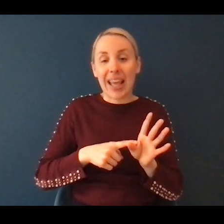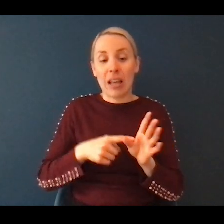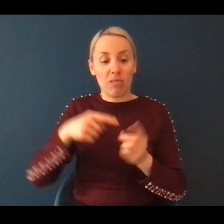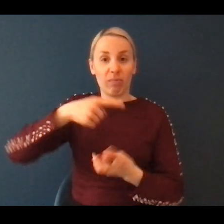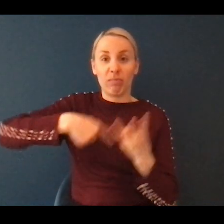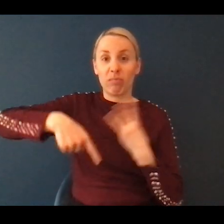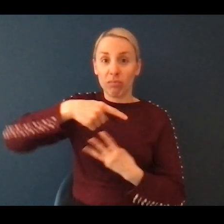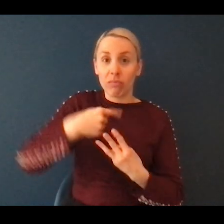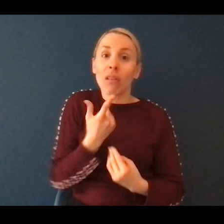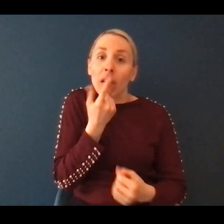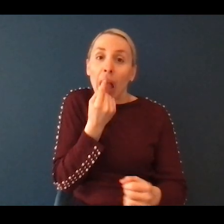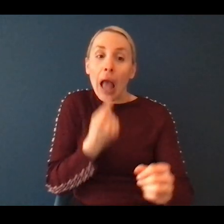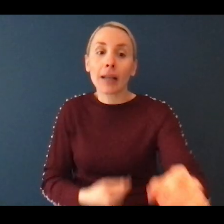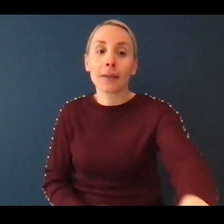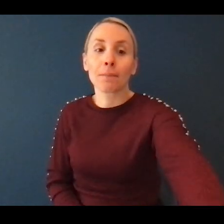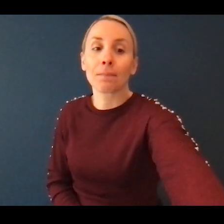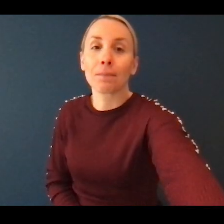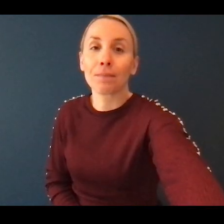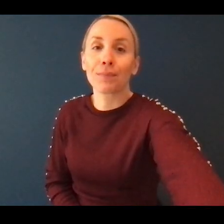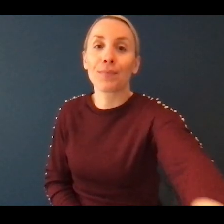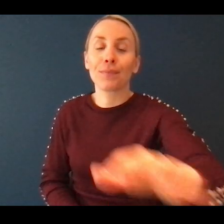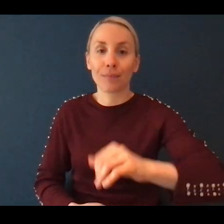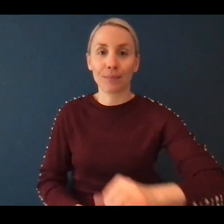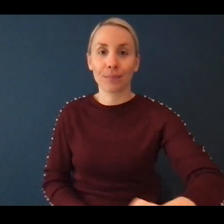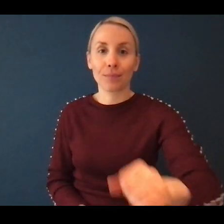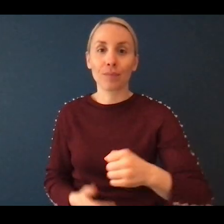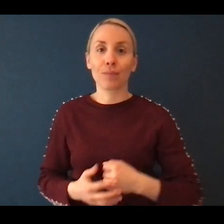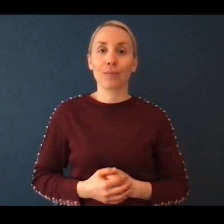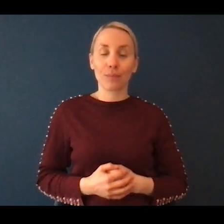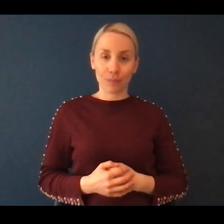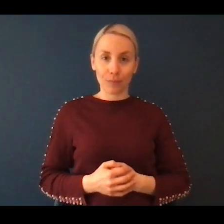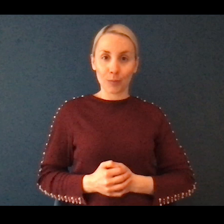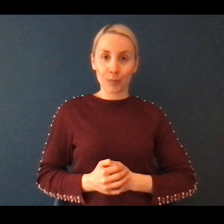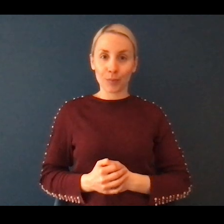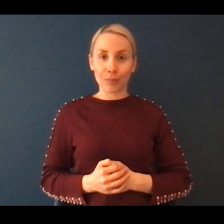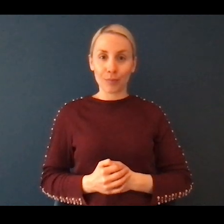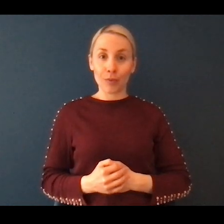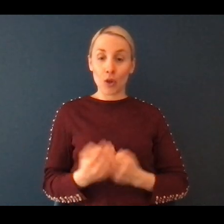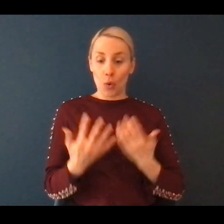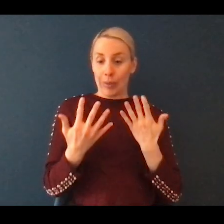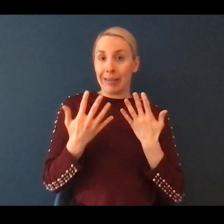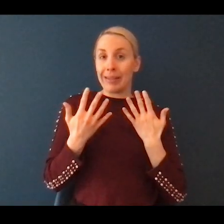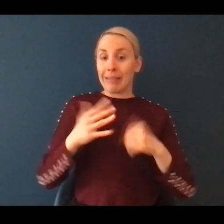teams as well so they’re 10-minute sessions where you can have a think about any questions